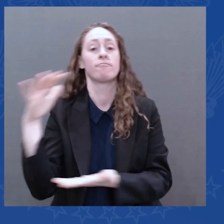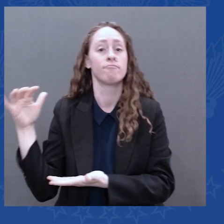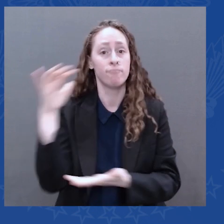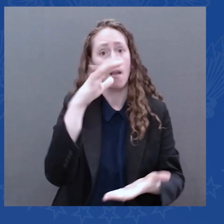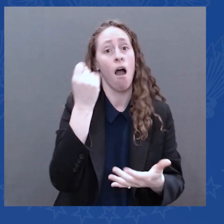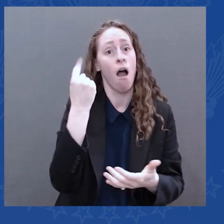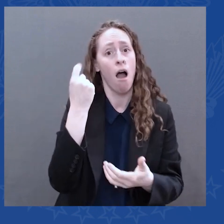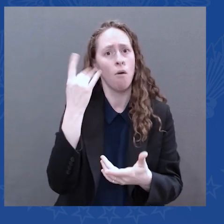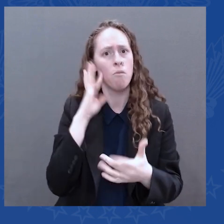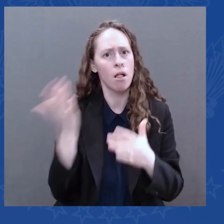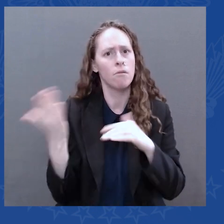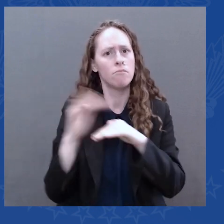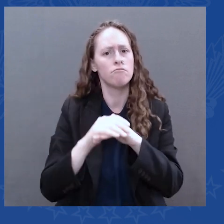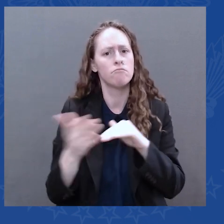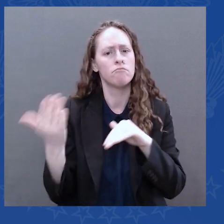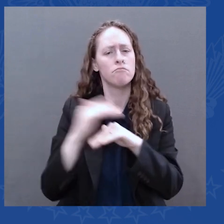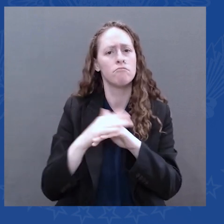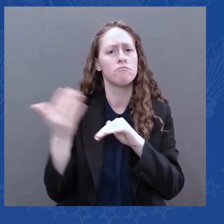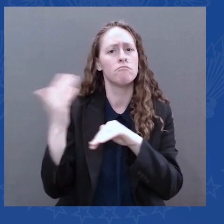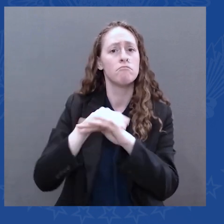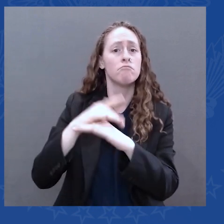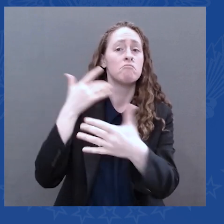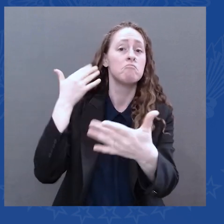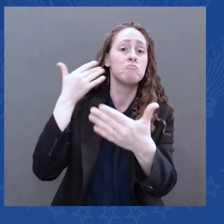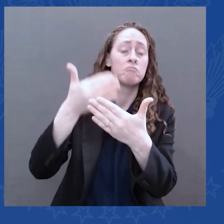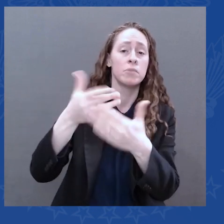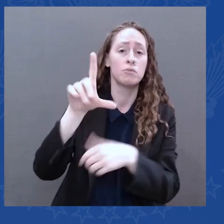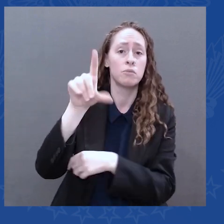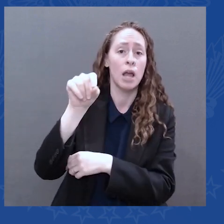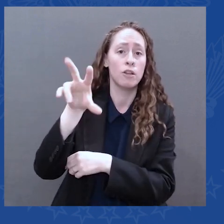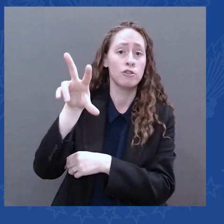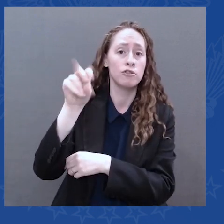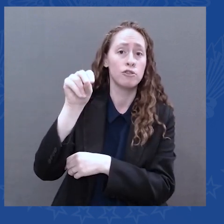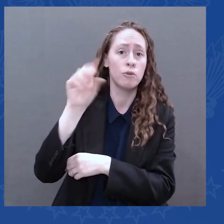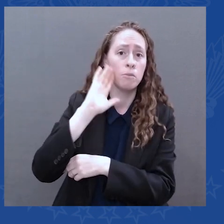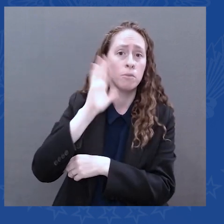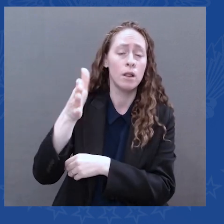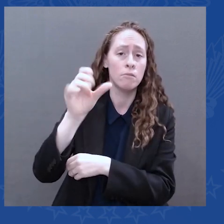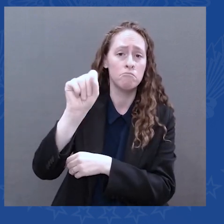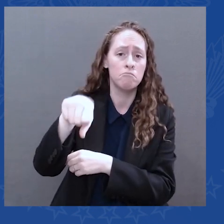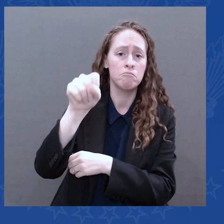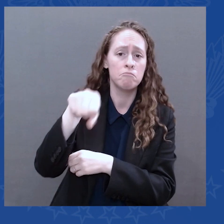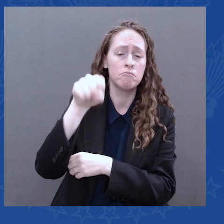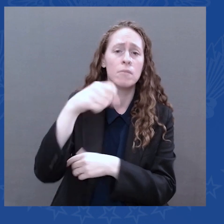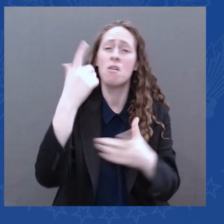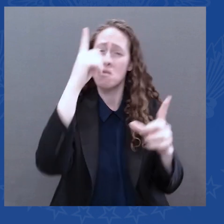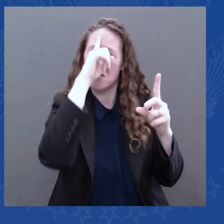with the member states to store gas across the continent, to build more infrastructure to receive LNG,